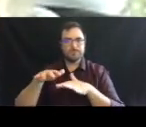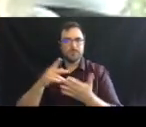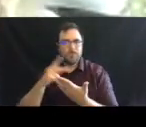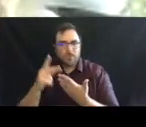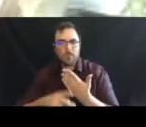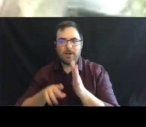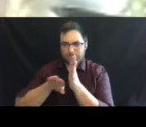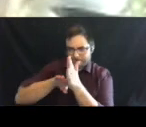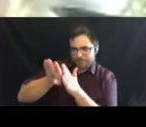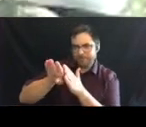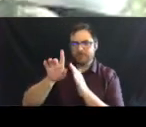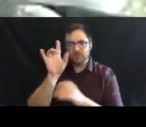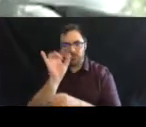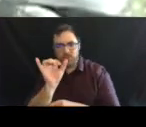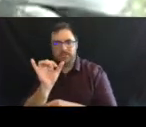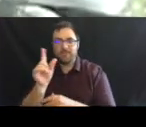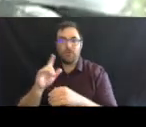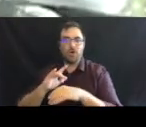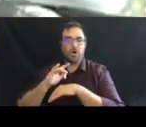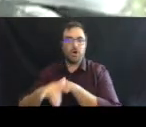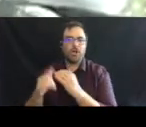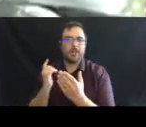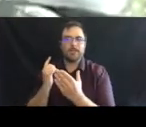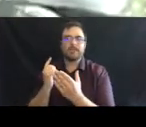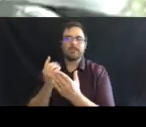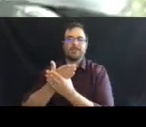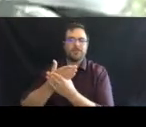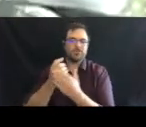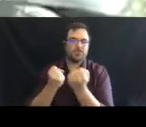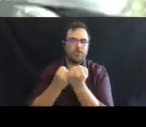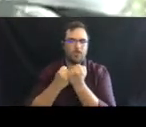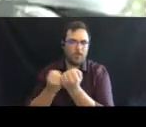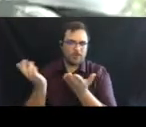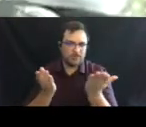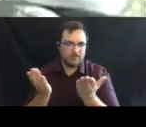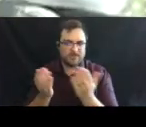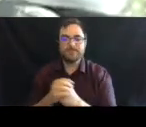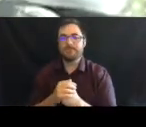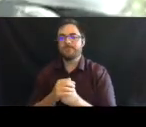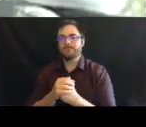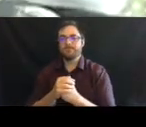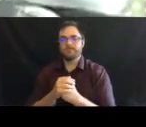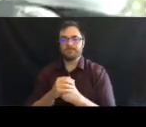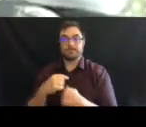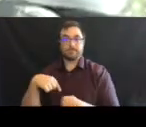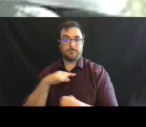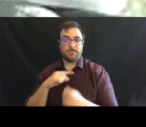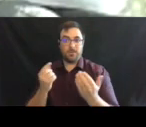aspects of our early intervention supports and services. We are working on a contract for